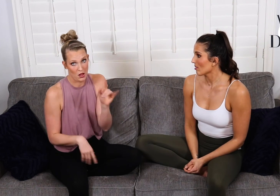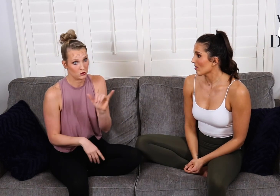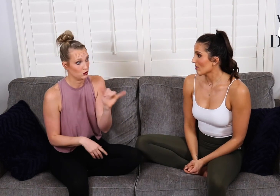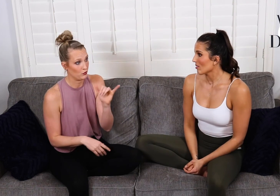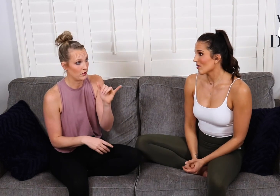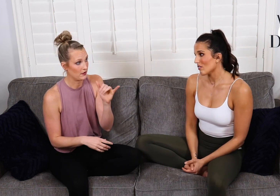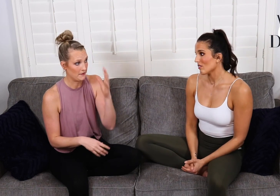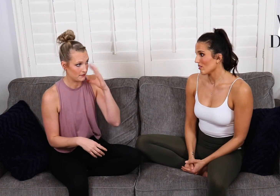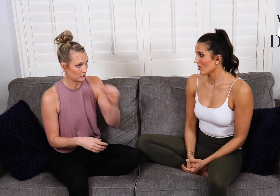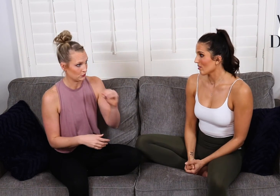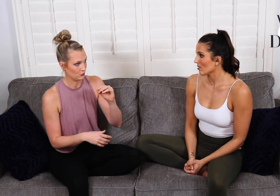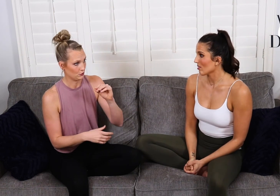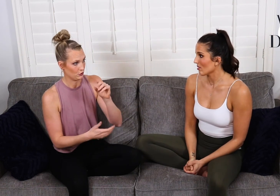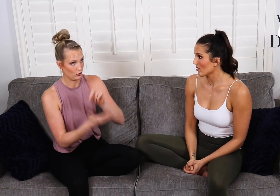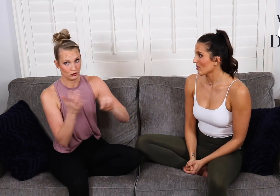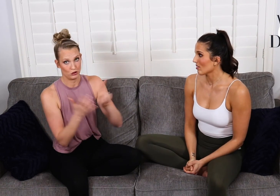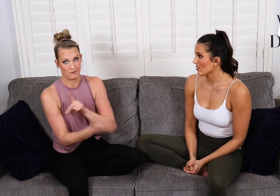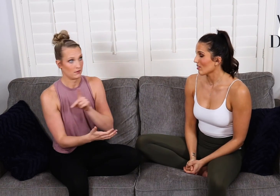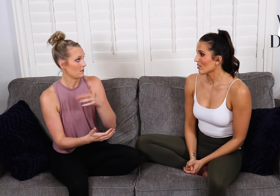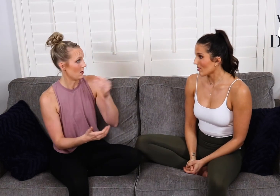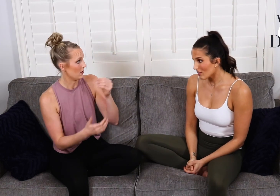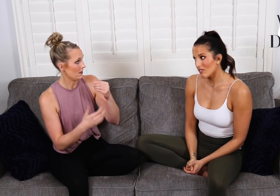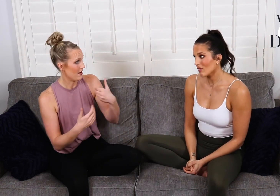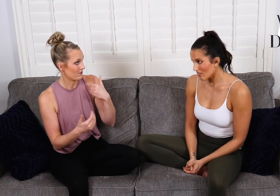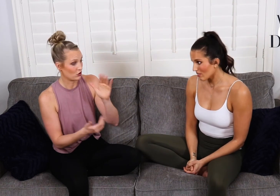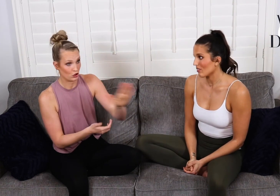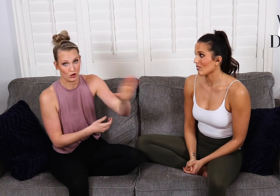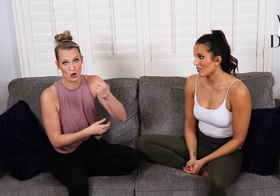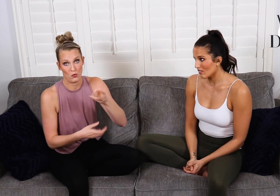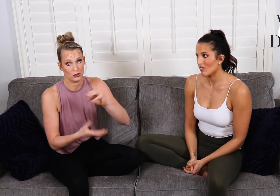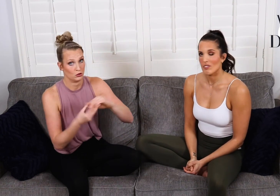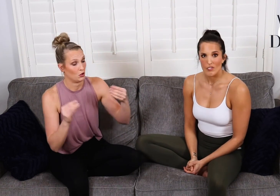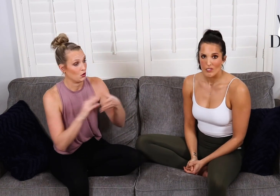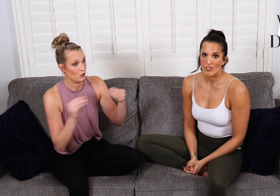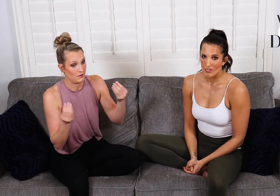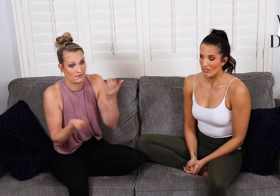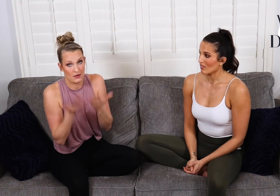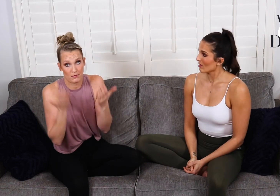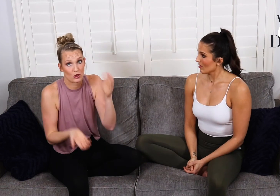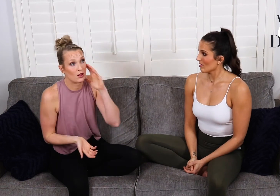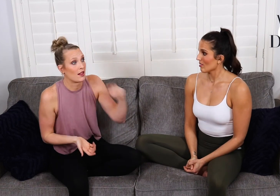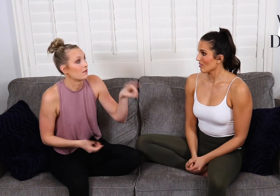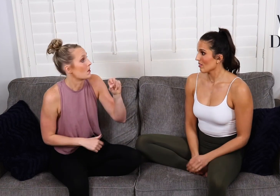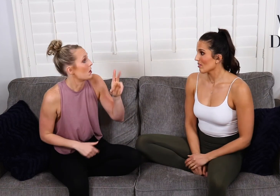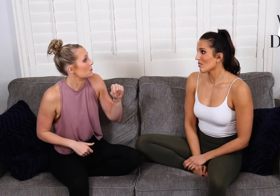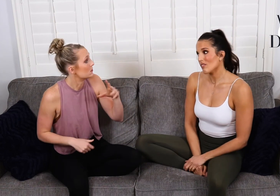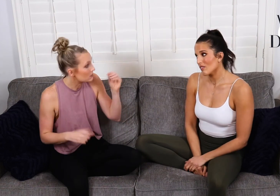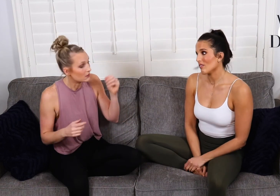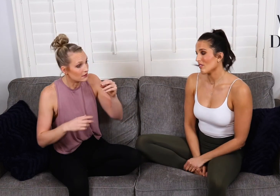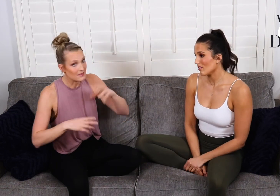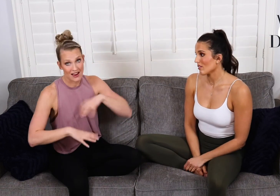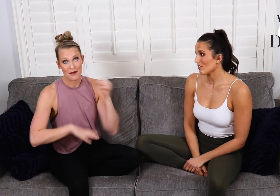people also experience different forms of discrimination and they have their own stories to tell so maybe we have to hear them out and do